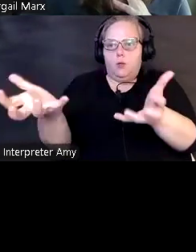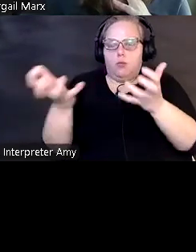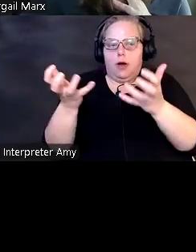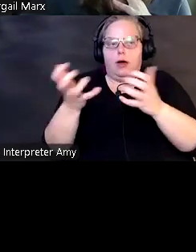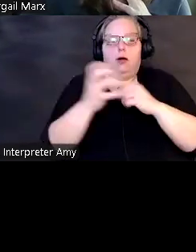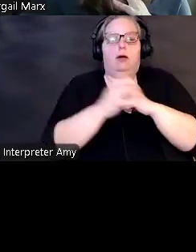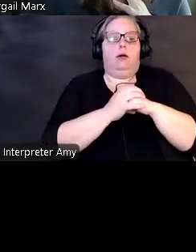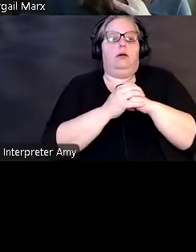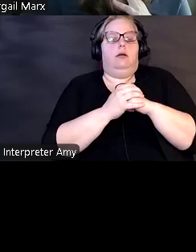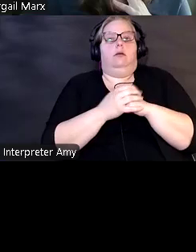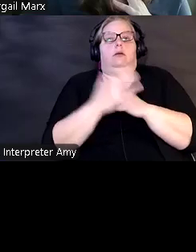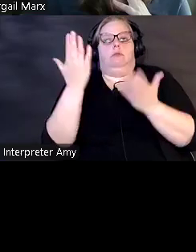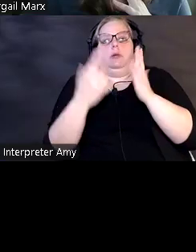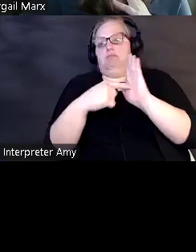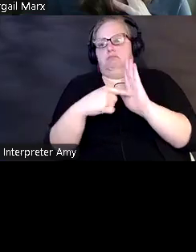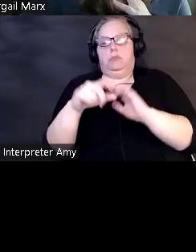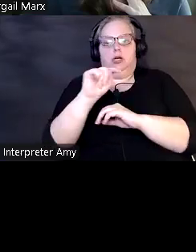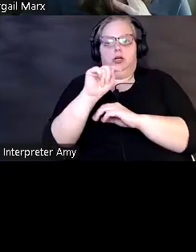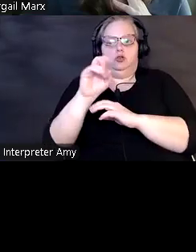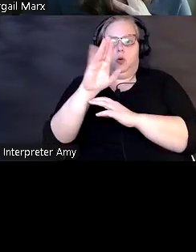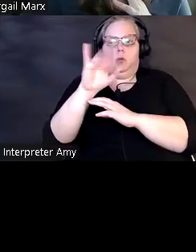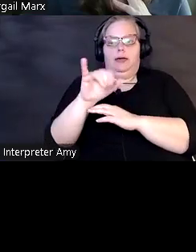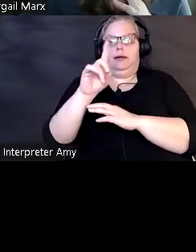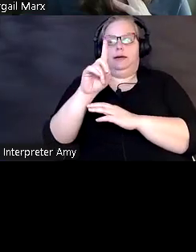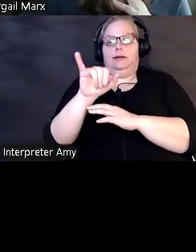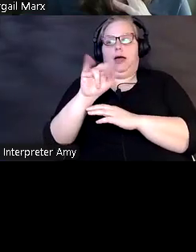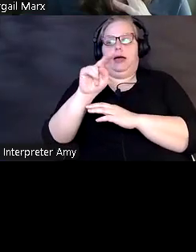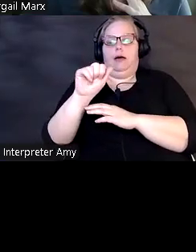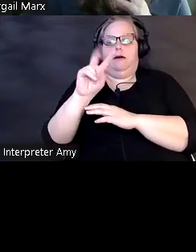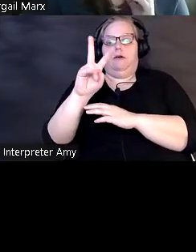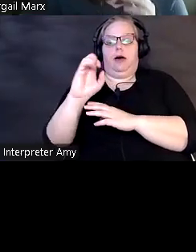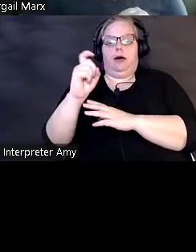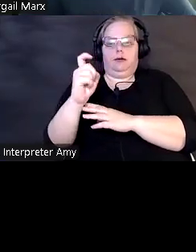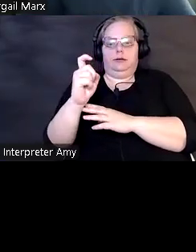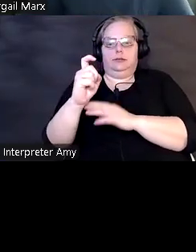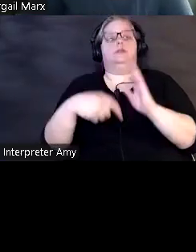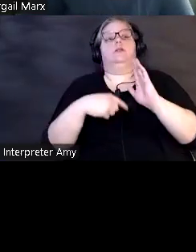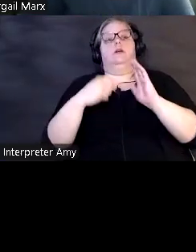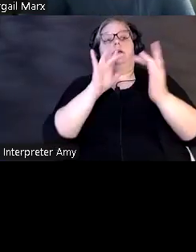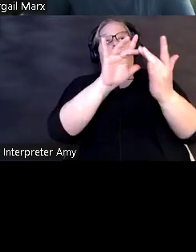looking at Toby Dynavox, reaching out to the Toby Dynavox reps, they often know of people they've